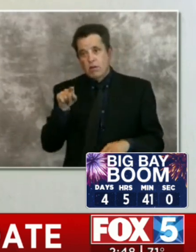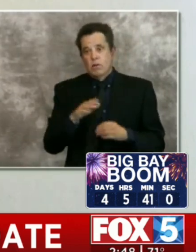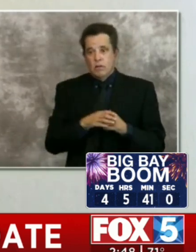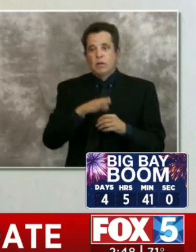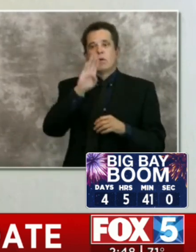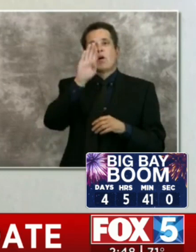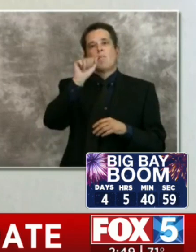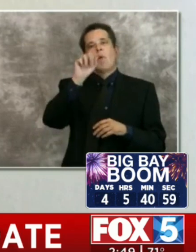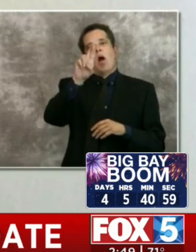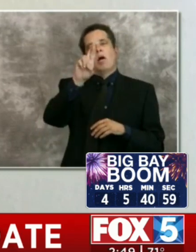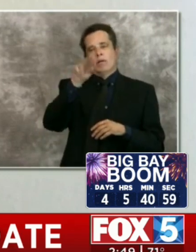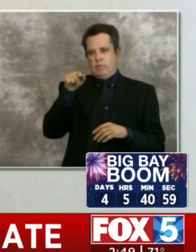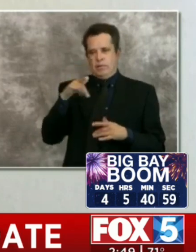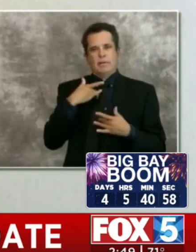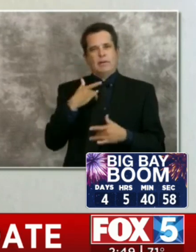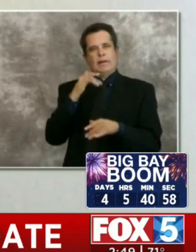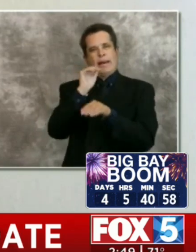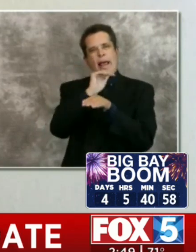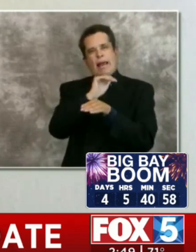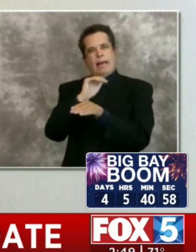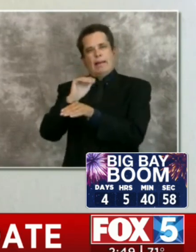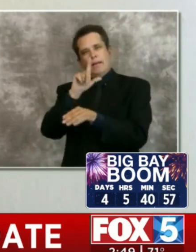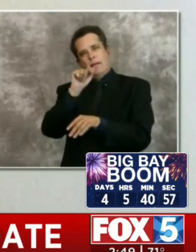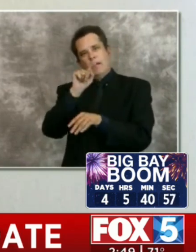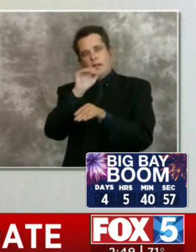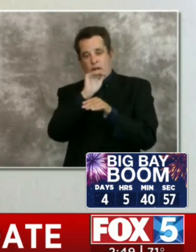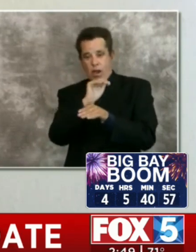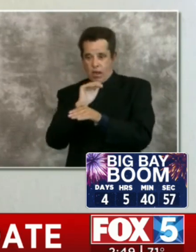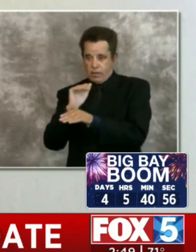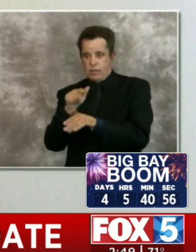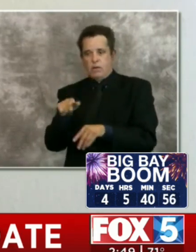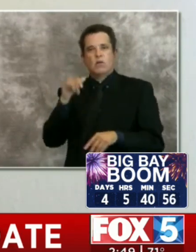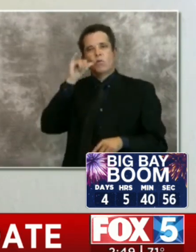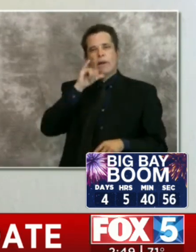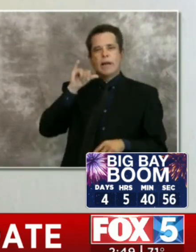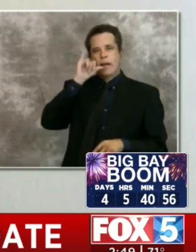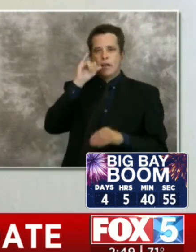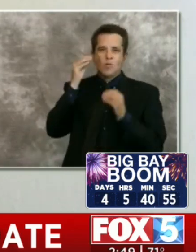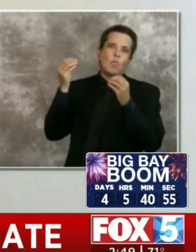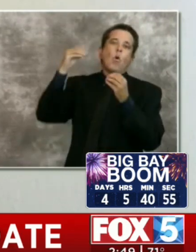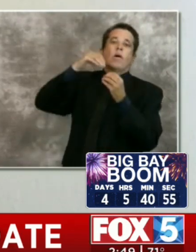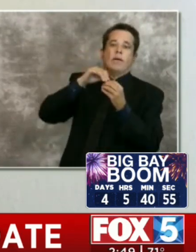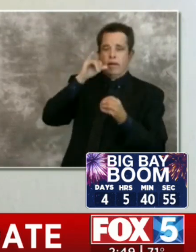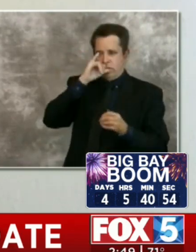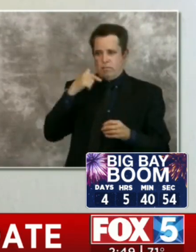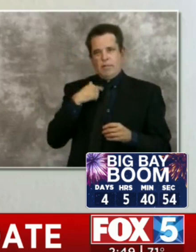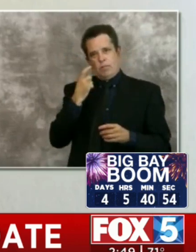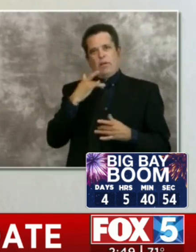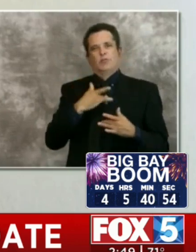WE BELIEVE WILL HELP SLOW THE SPREAD. BARR TYPESETTING AND PROTECT PARTICULAR LATE